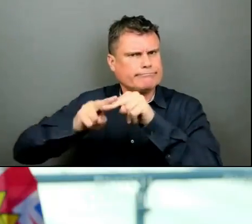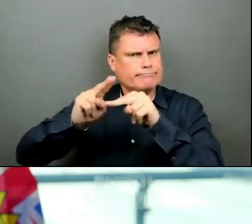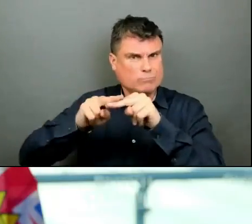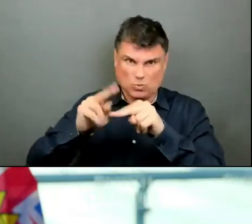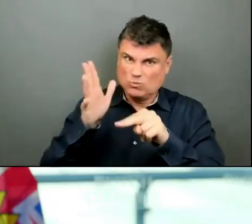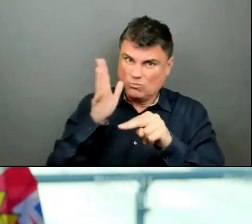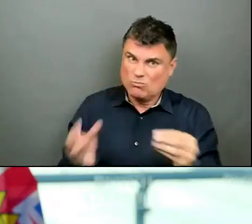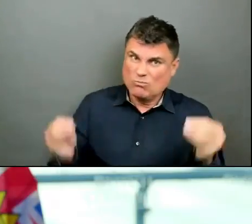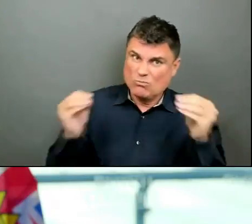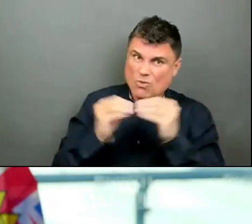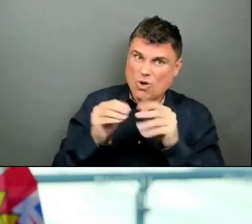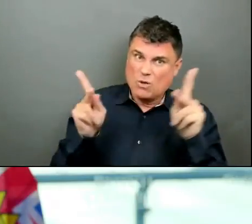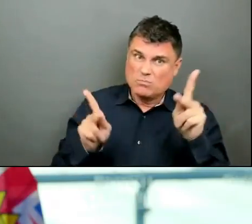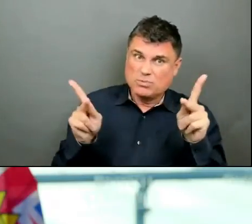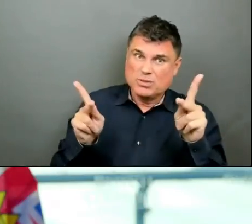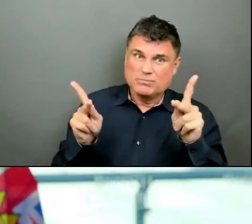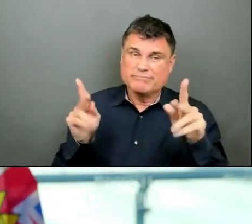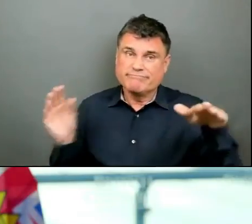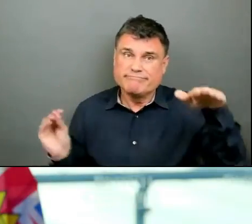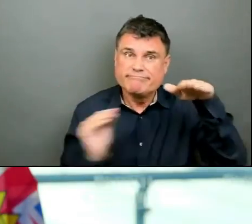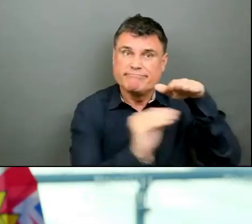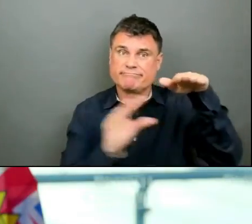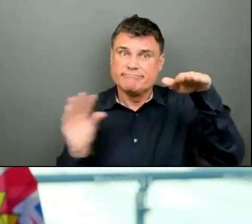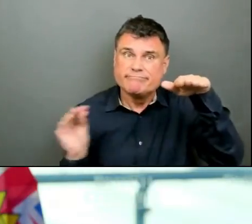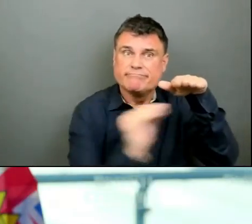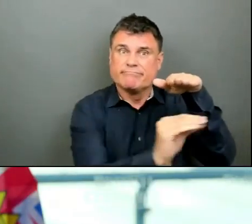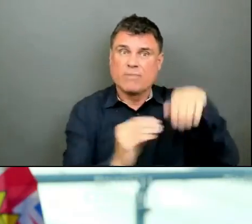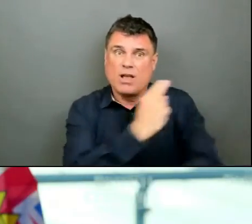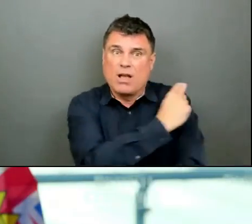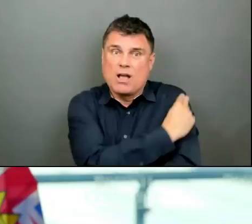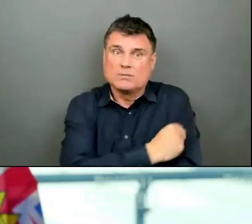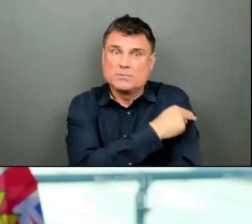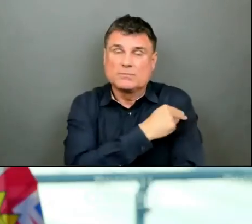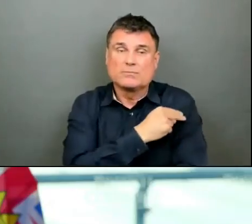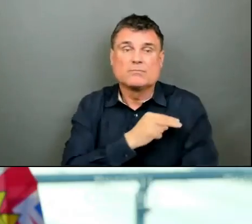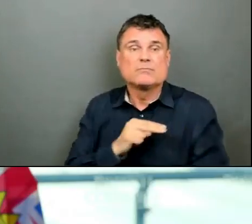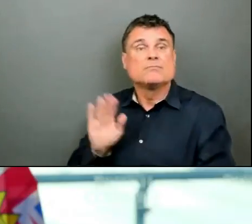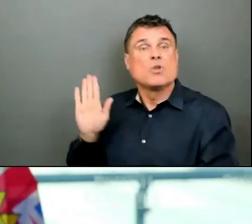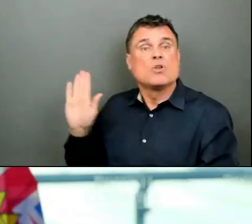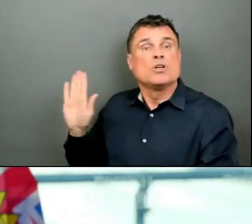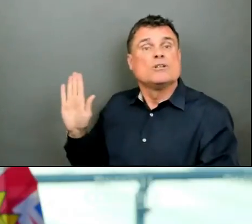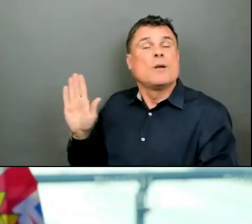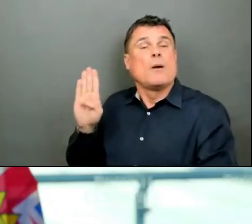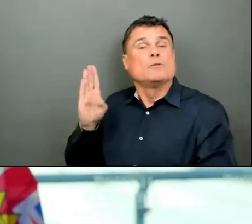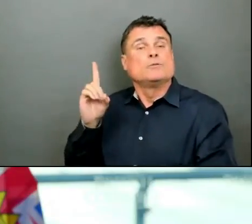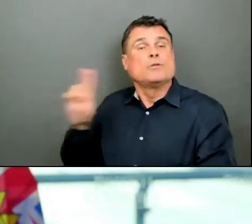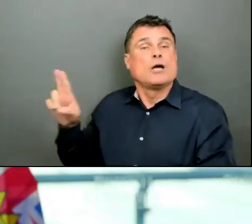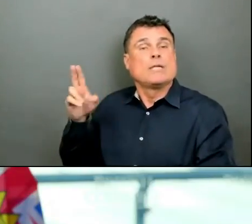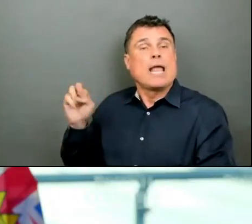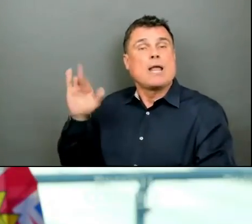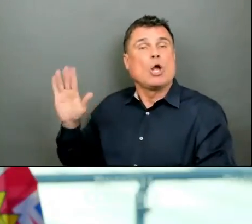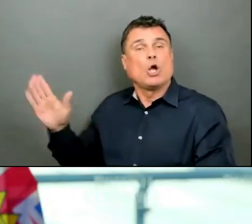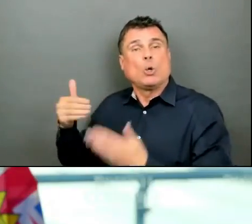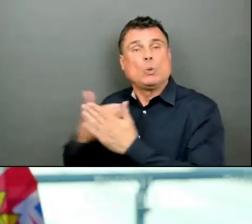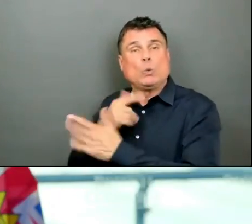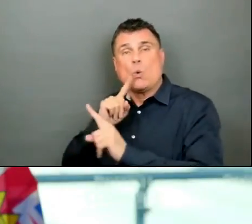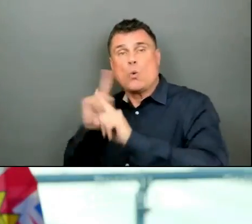Are any of these new measure s in place addressing those